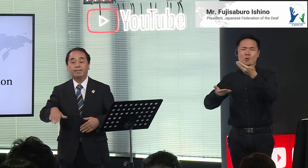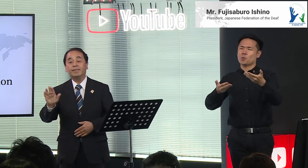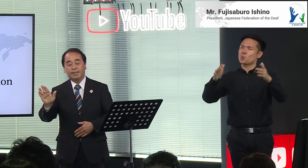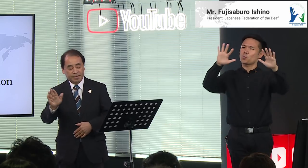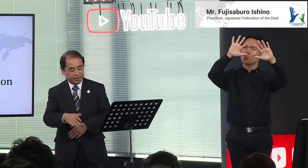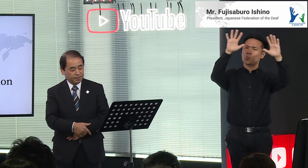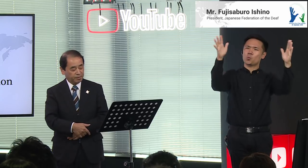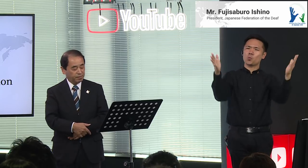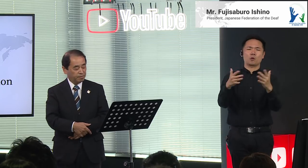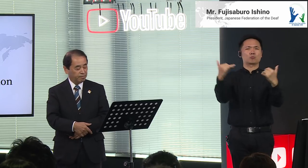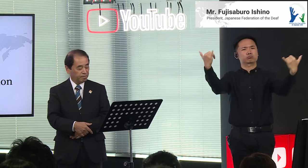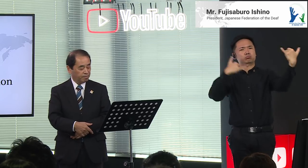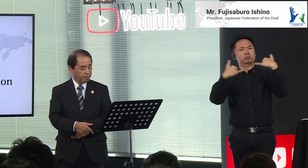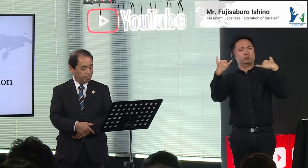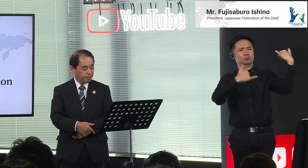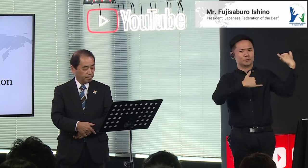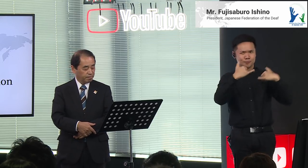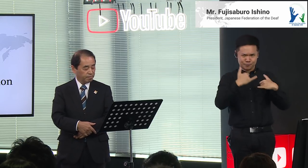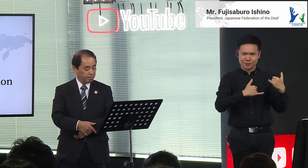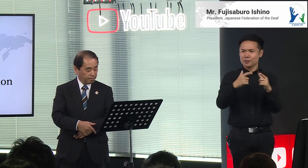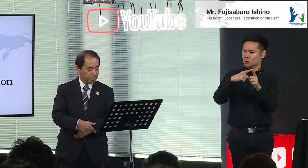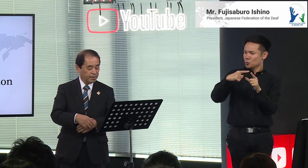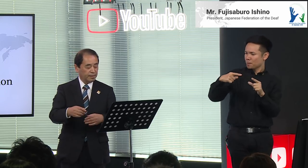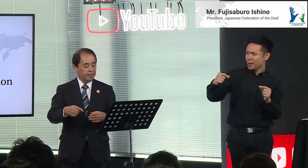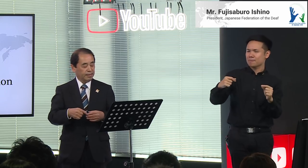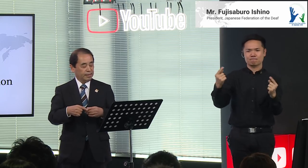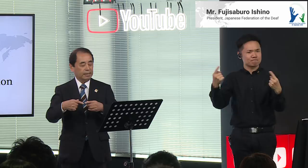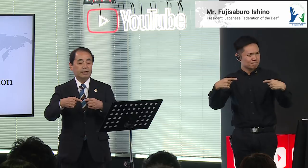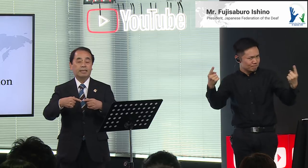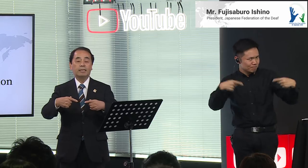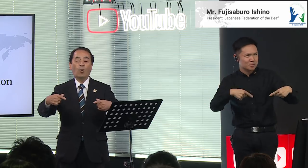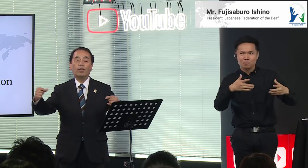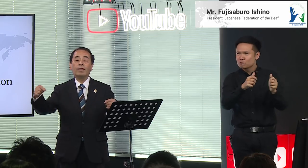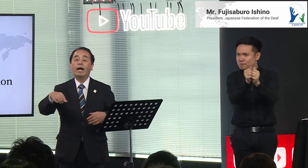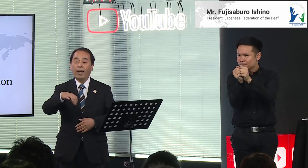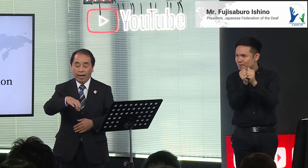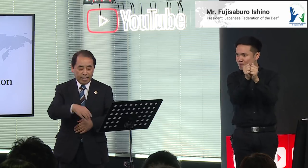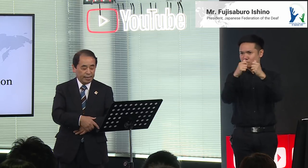It is a great pleasure for us, the Japan federation of the deaf to organize this celebration event, together with